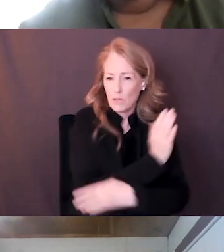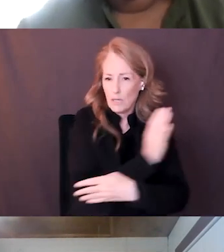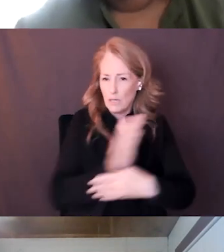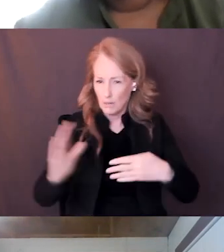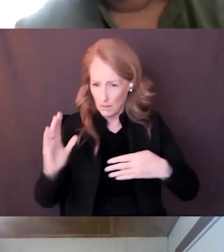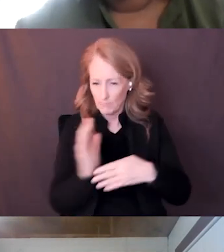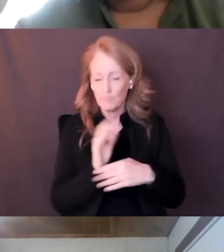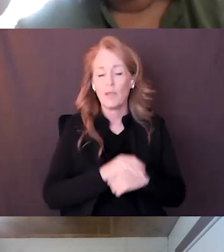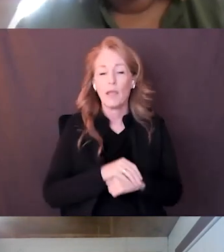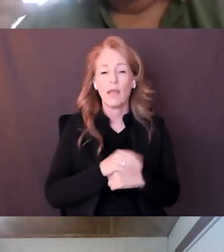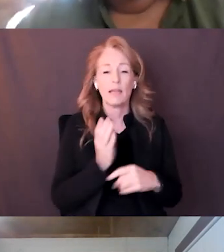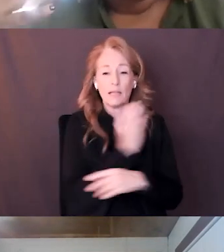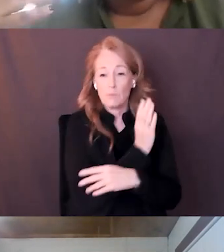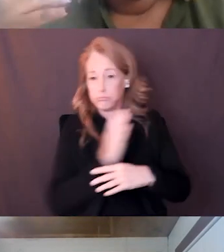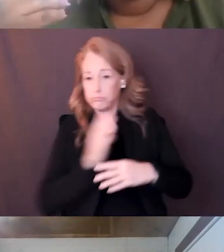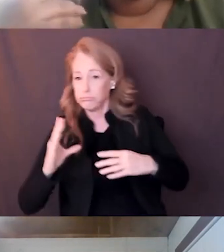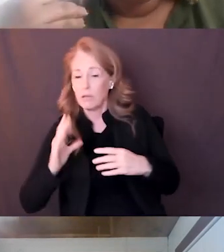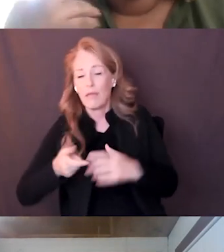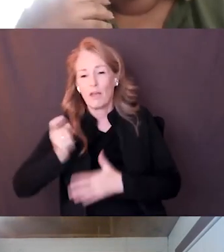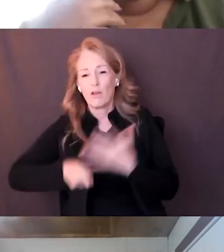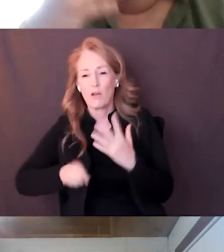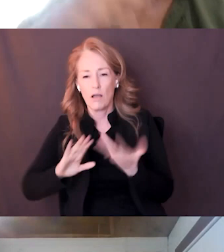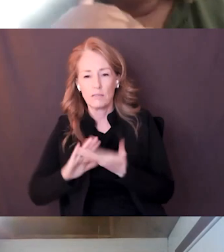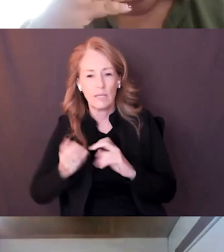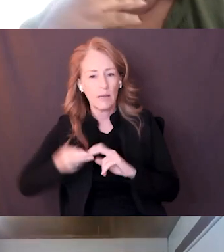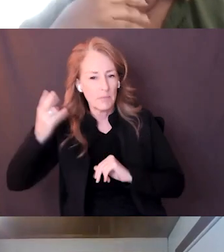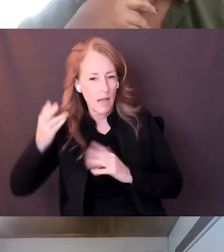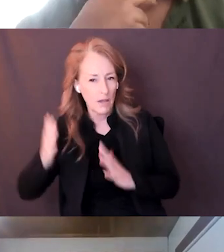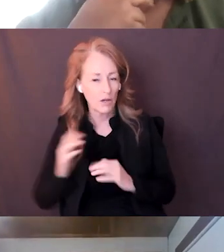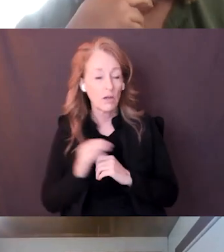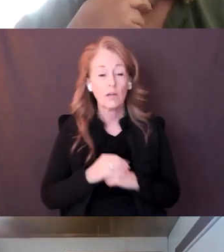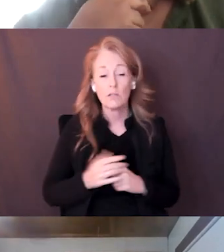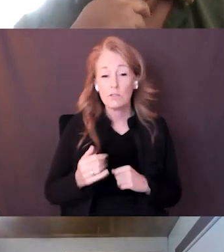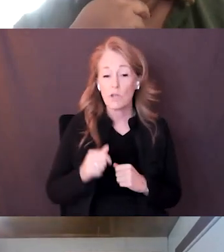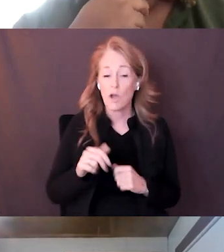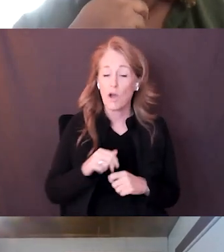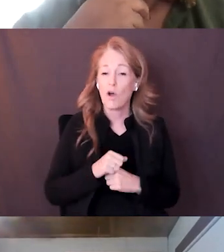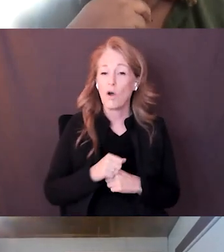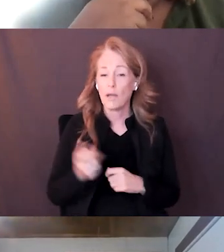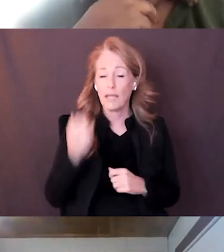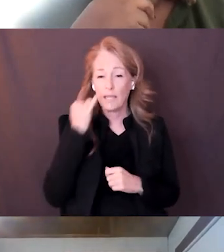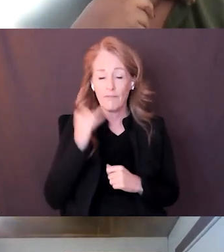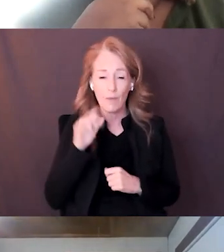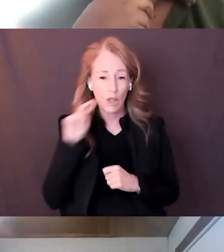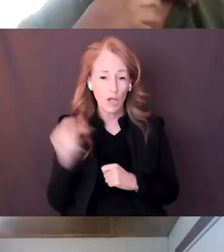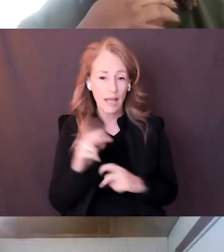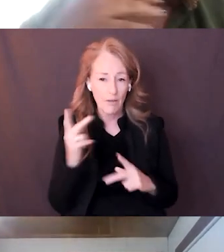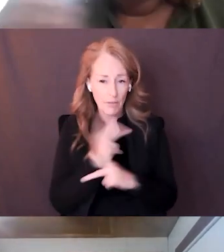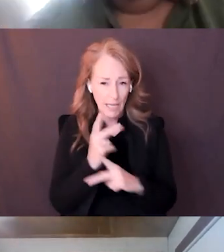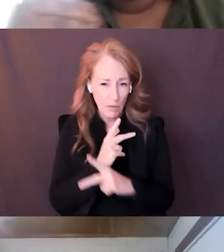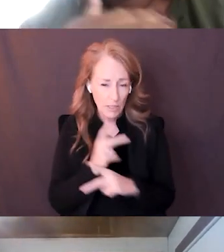AS WE LOOK AT THE CALCULATOR ON THE WEBSITE, THAT CALCULATOR SAYS